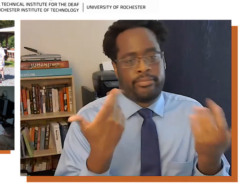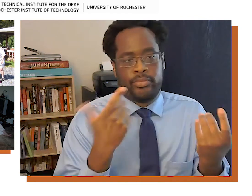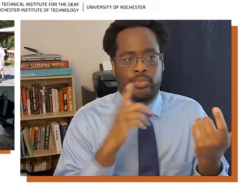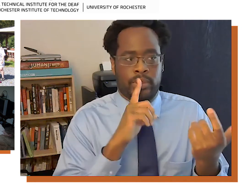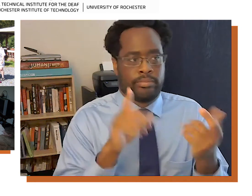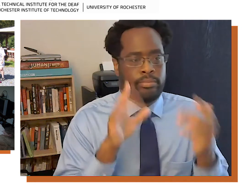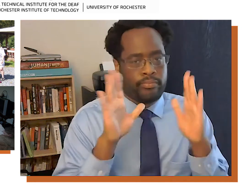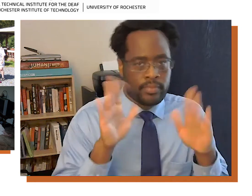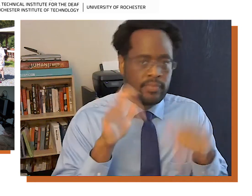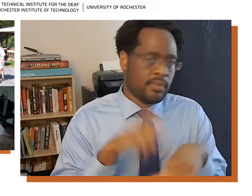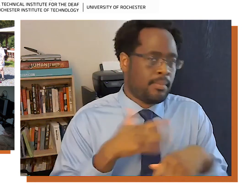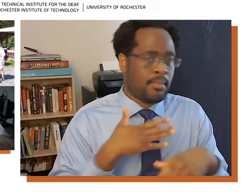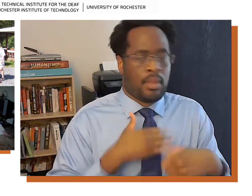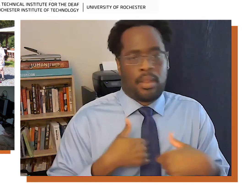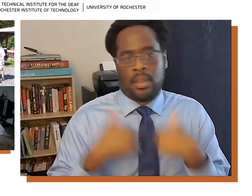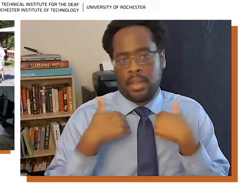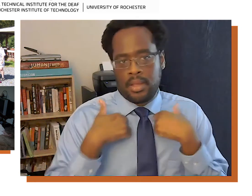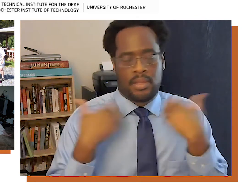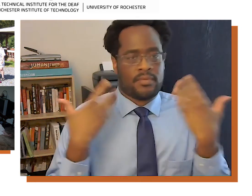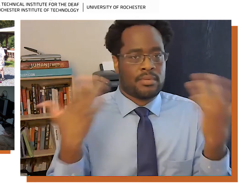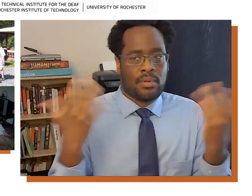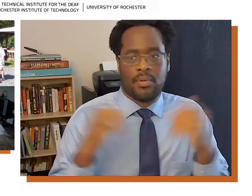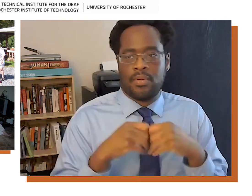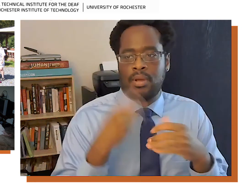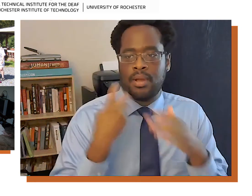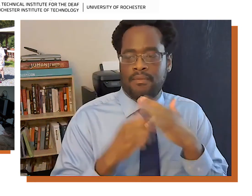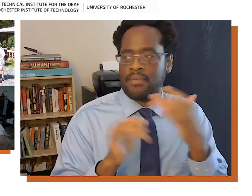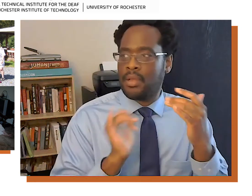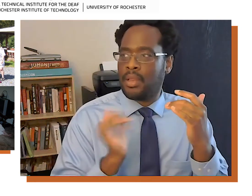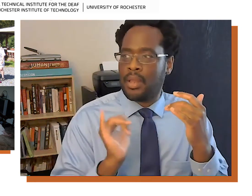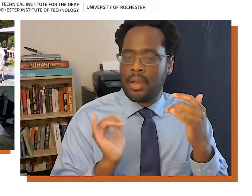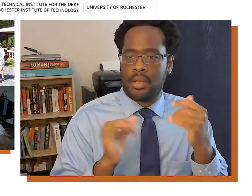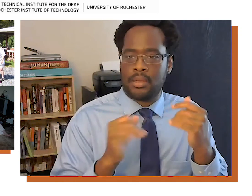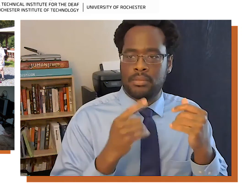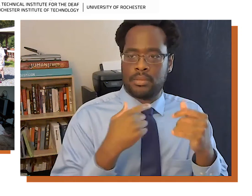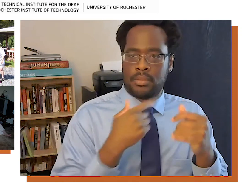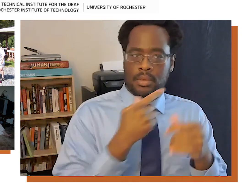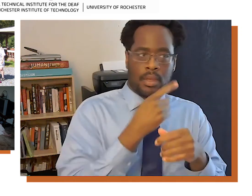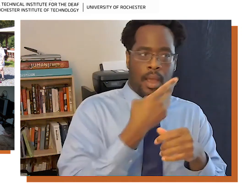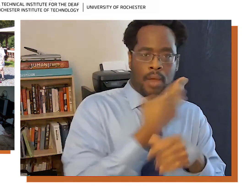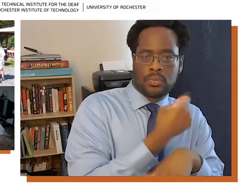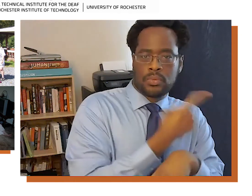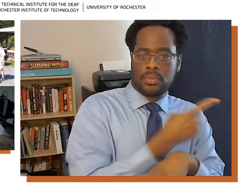so Gallaudet was a very rich experience for me. It was a really wonderful time in my life.